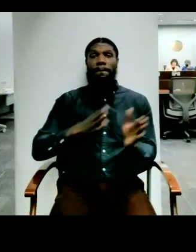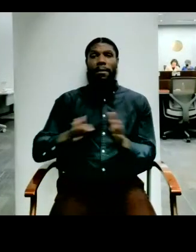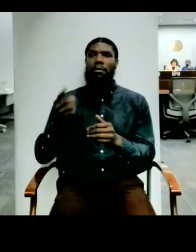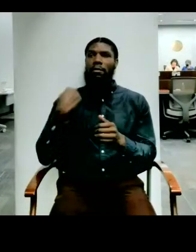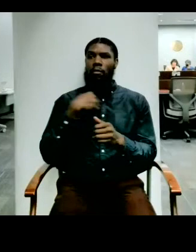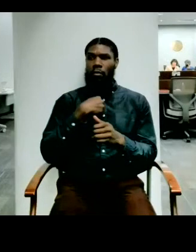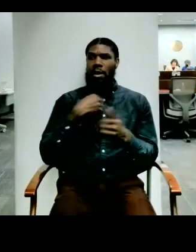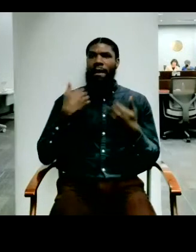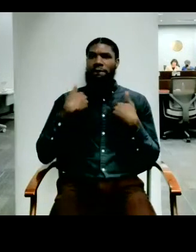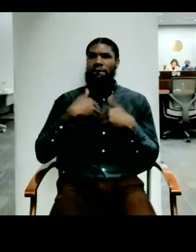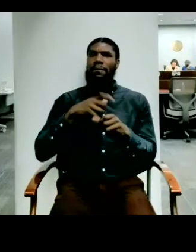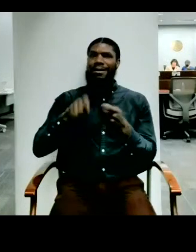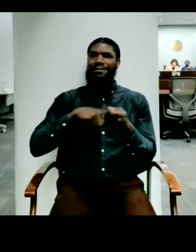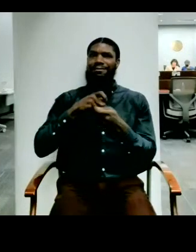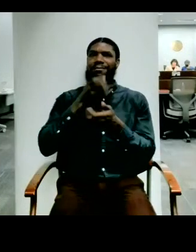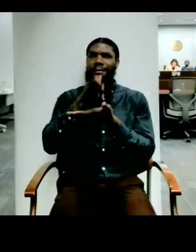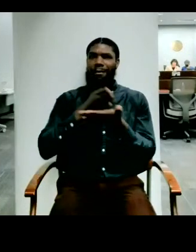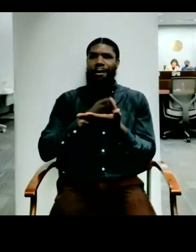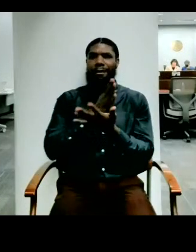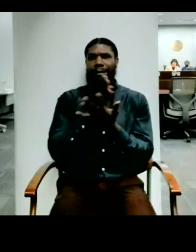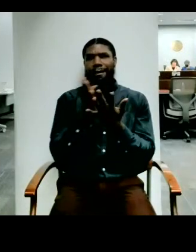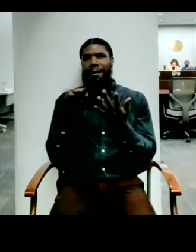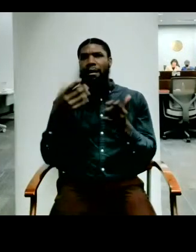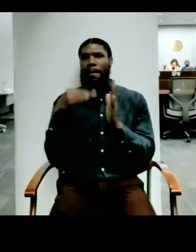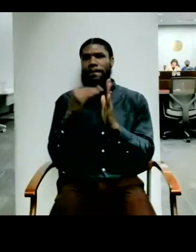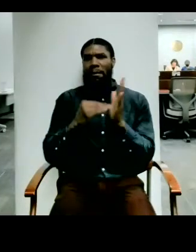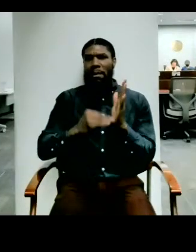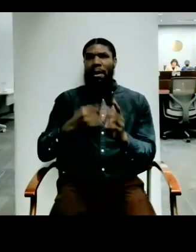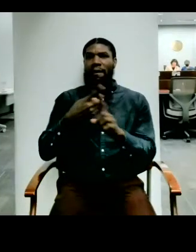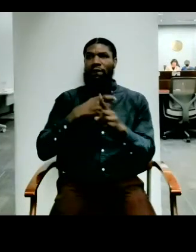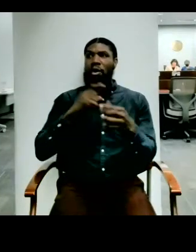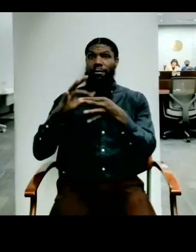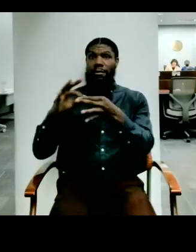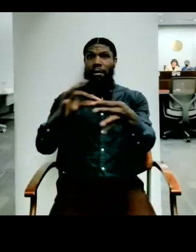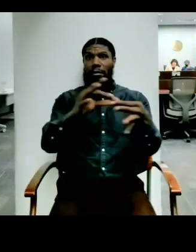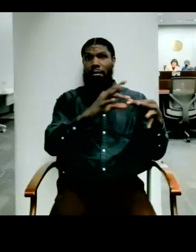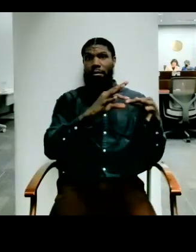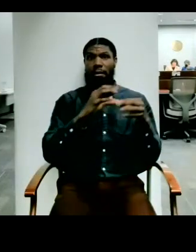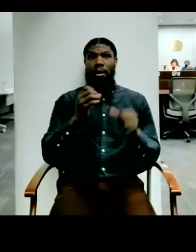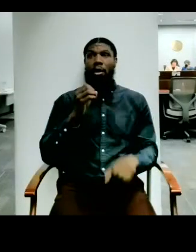that are in the final plan, the Strategic Plan, that came from comments or that were in comments,